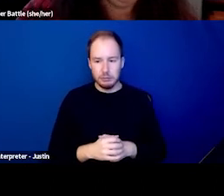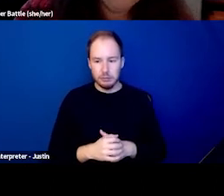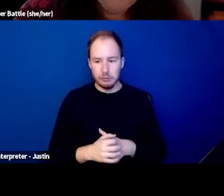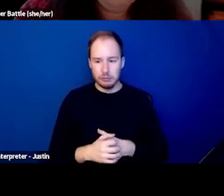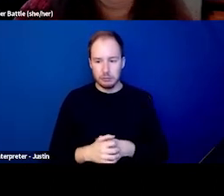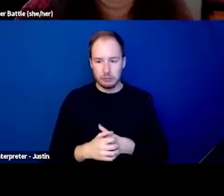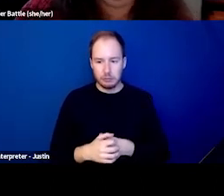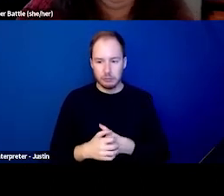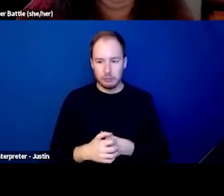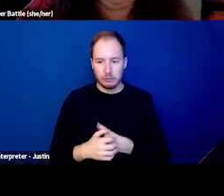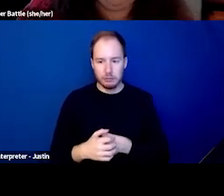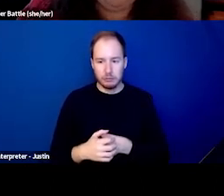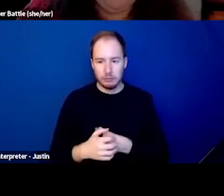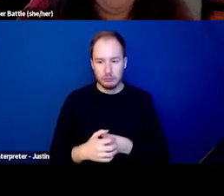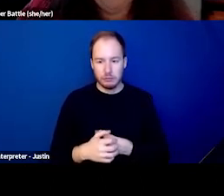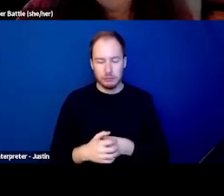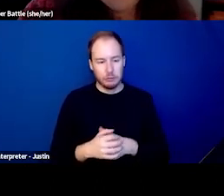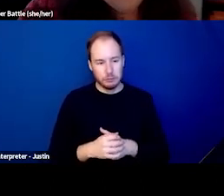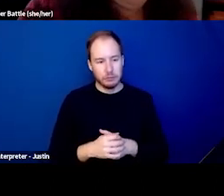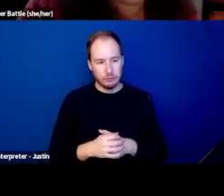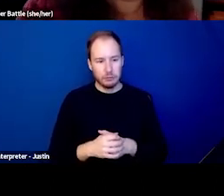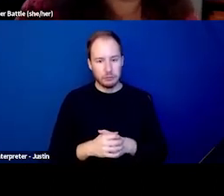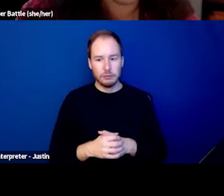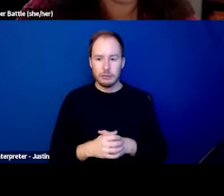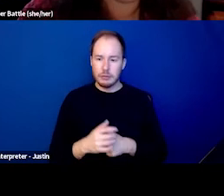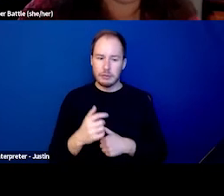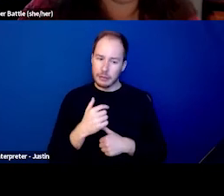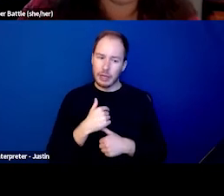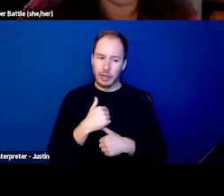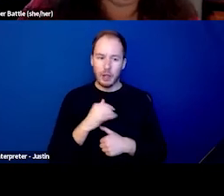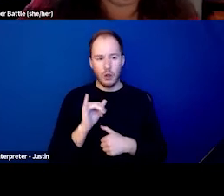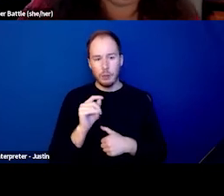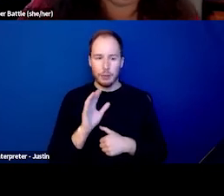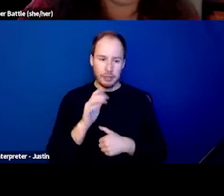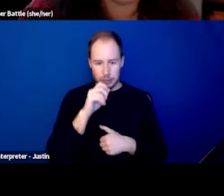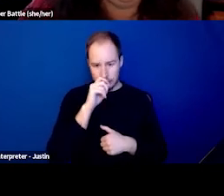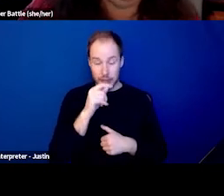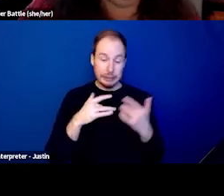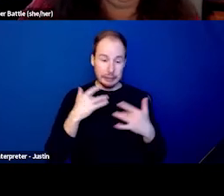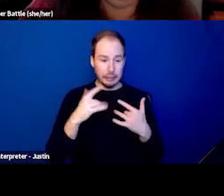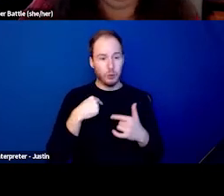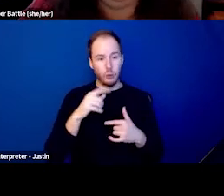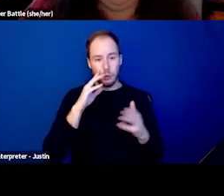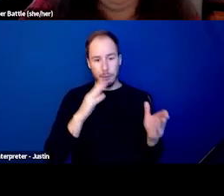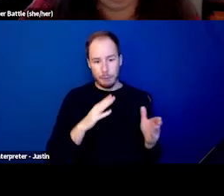The other thing that we're doing, which is a little bit scary for me, but also pretty exciting is that we're beginning recruitment